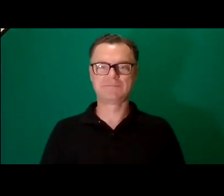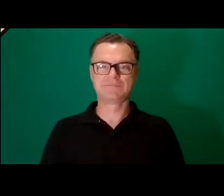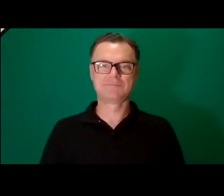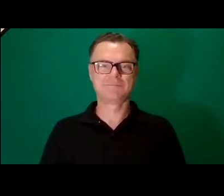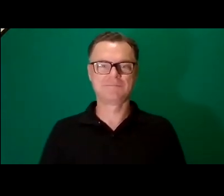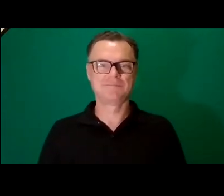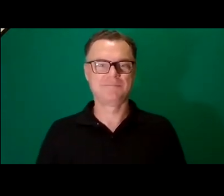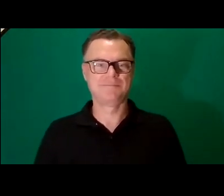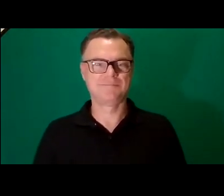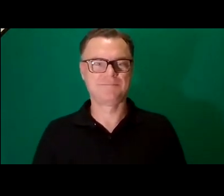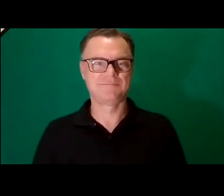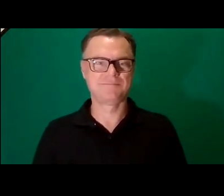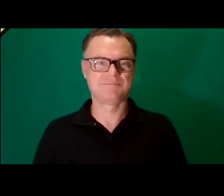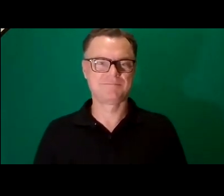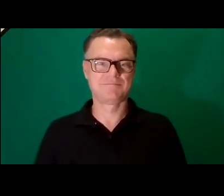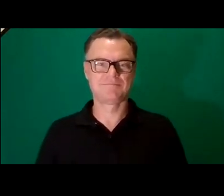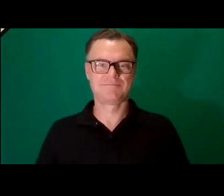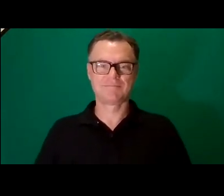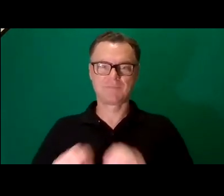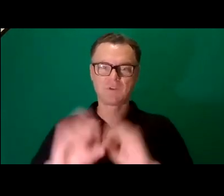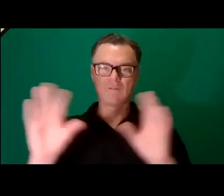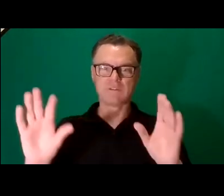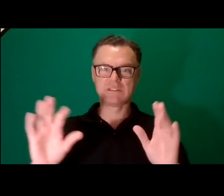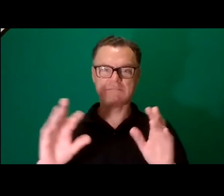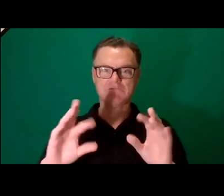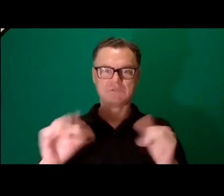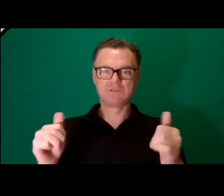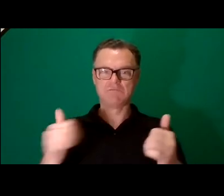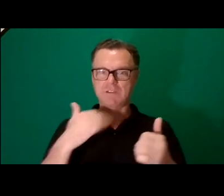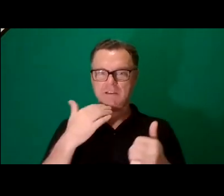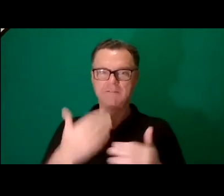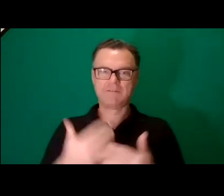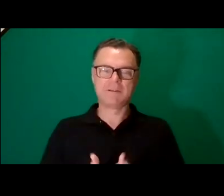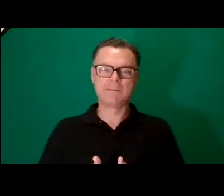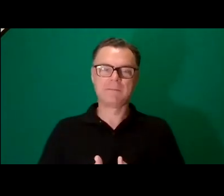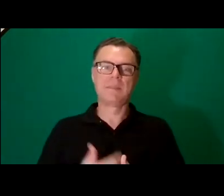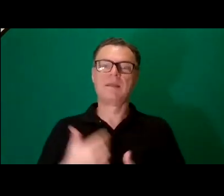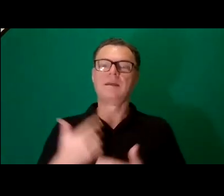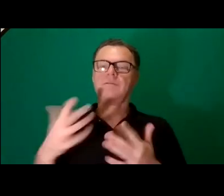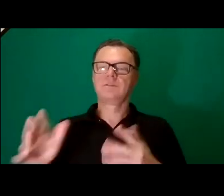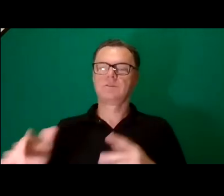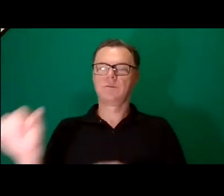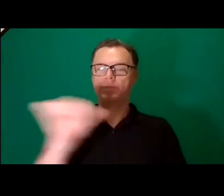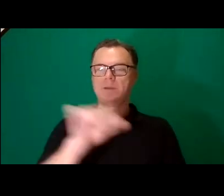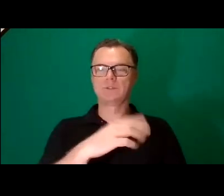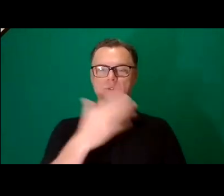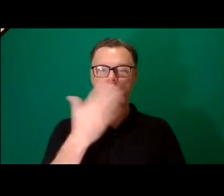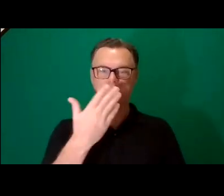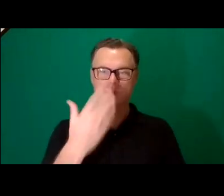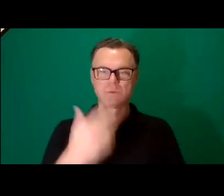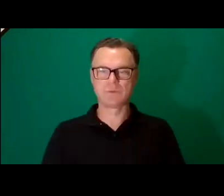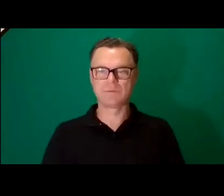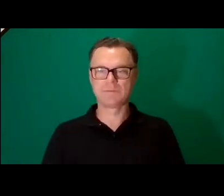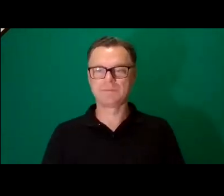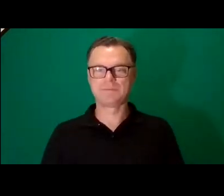Which obviously it wasn't that at all. Going back to school my mum at that point recognized